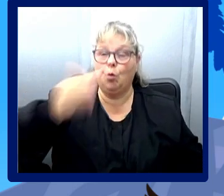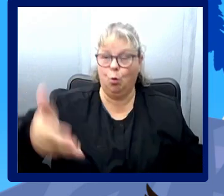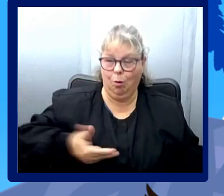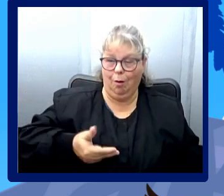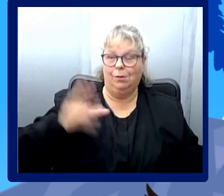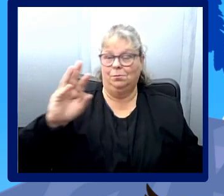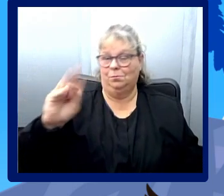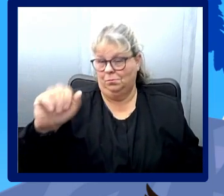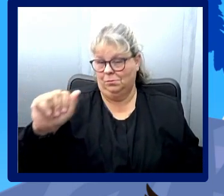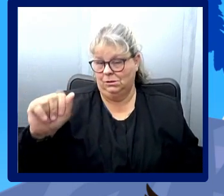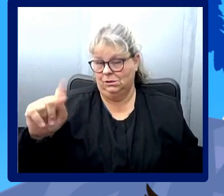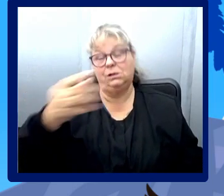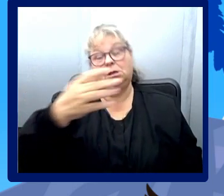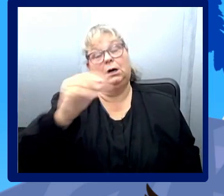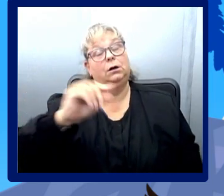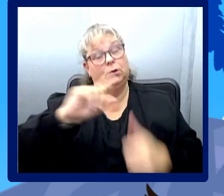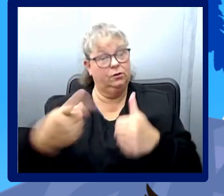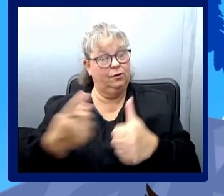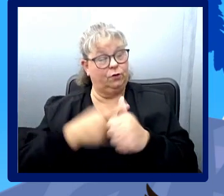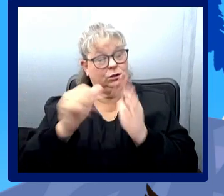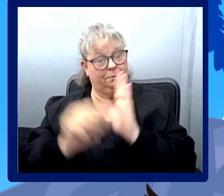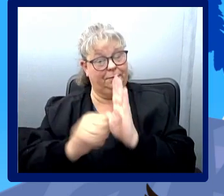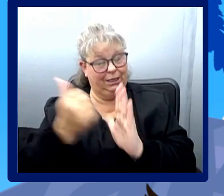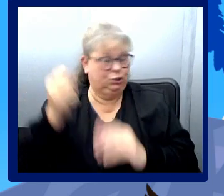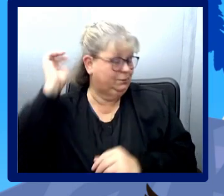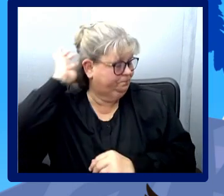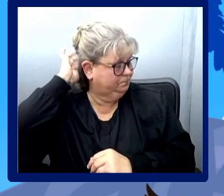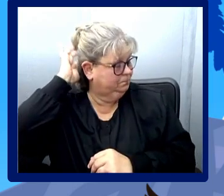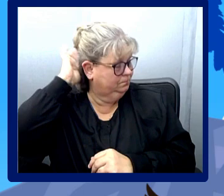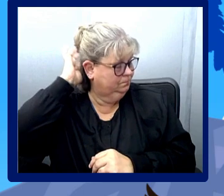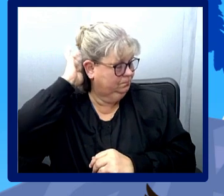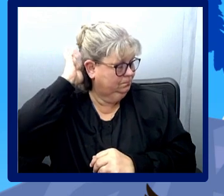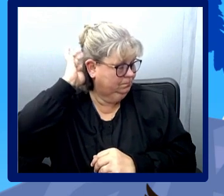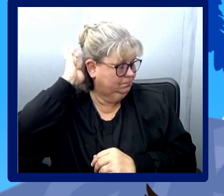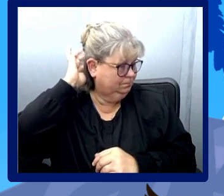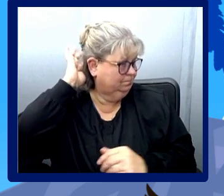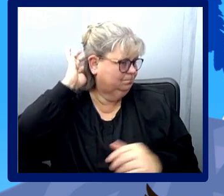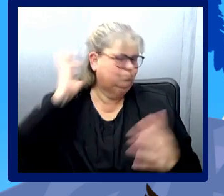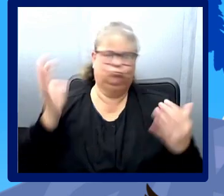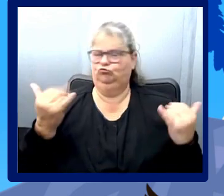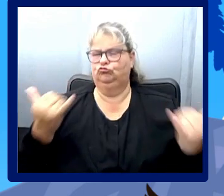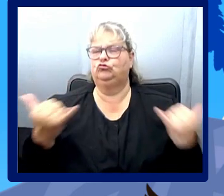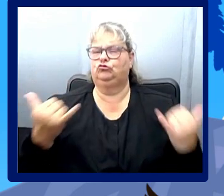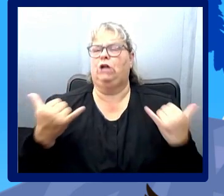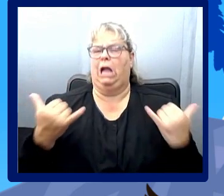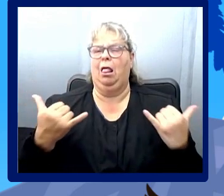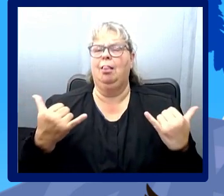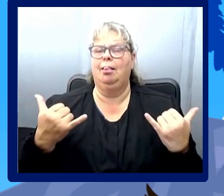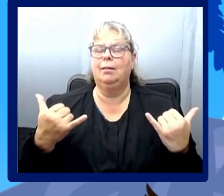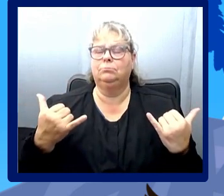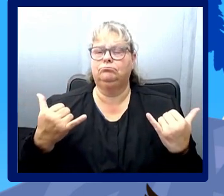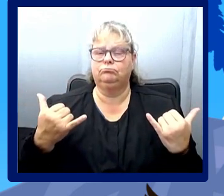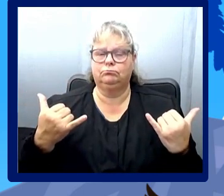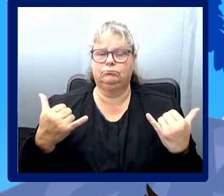Right here is our Digital Experiences App that Riley mentioned. And here is the Welcome Mat that I just showed you